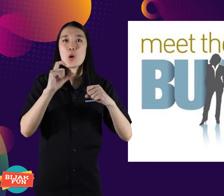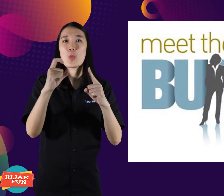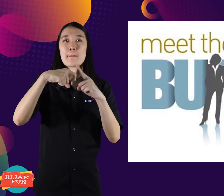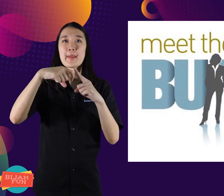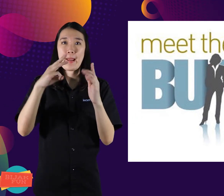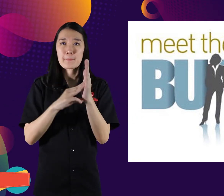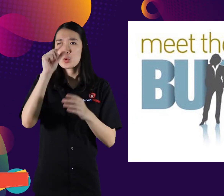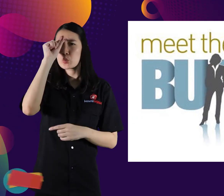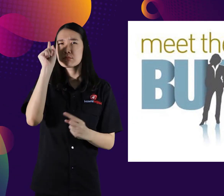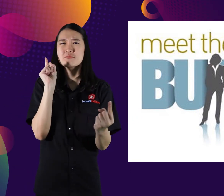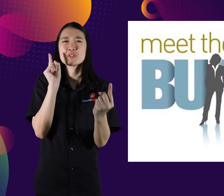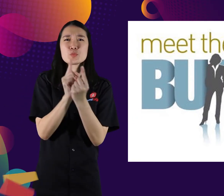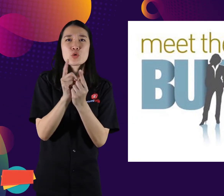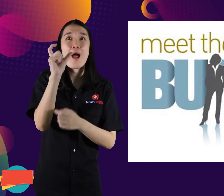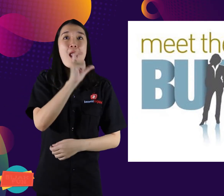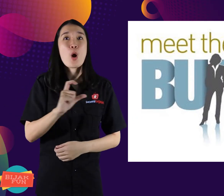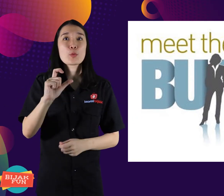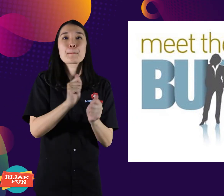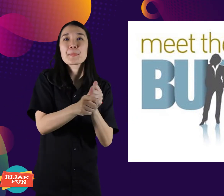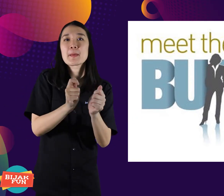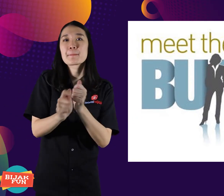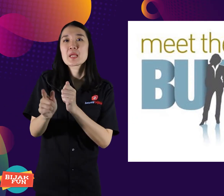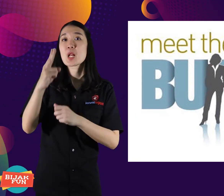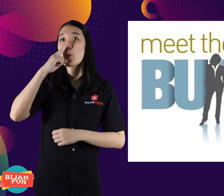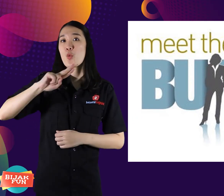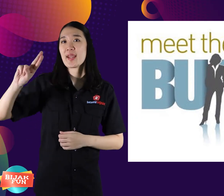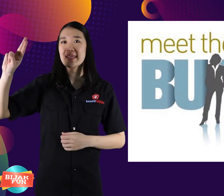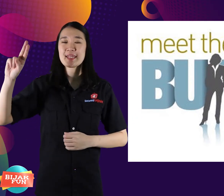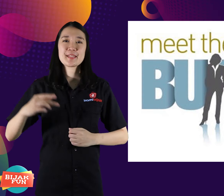to meet prospective buyers from abroad.